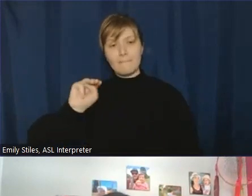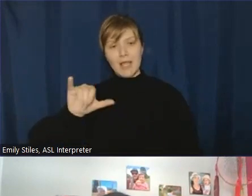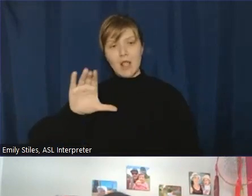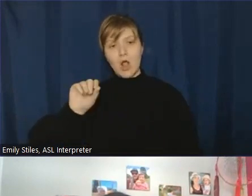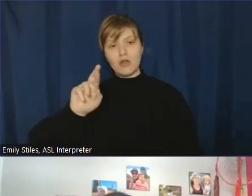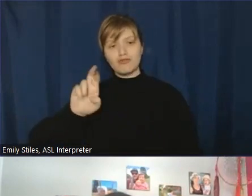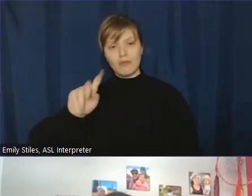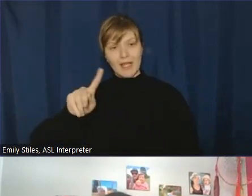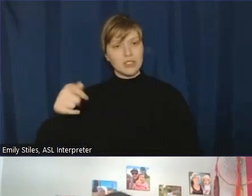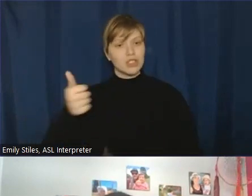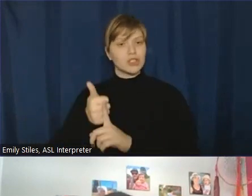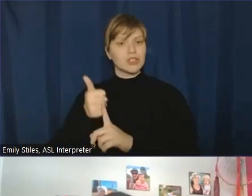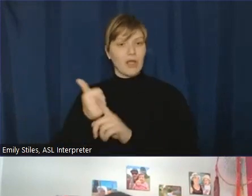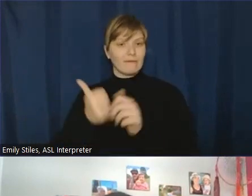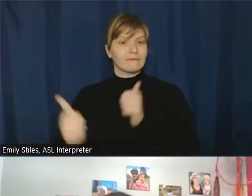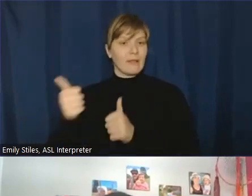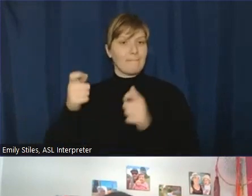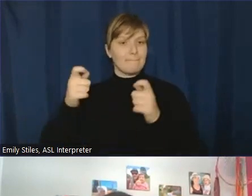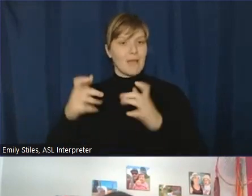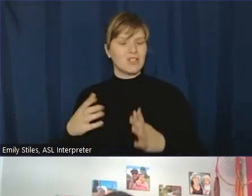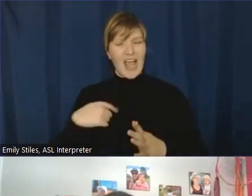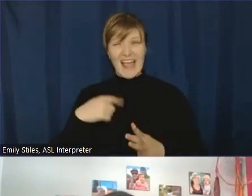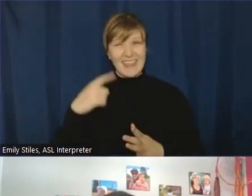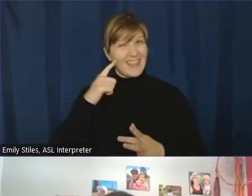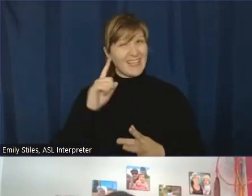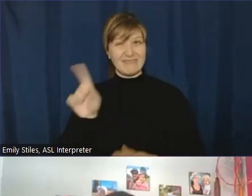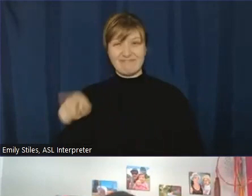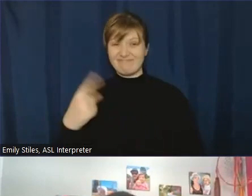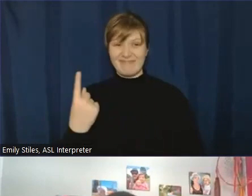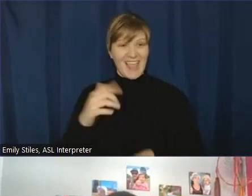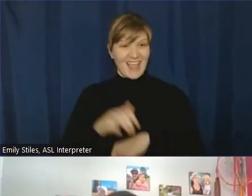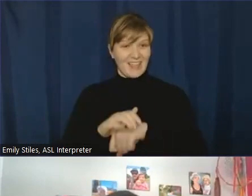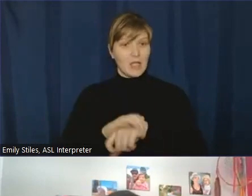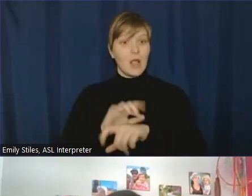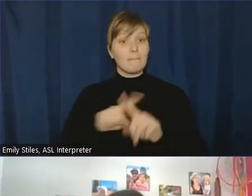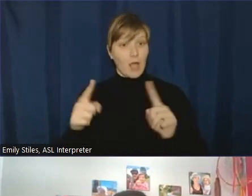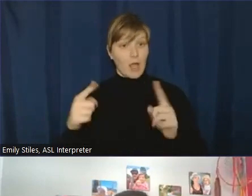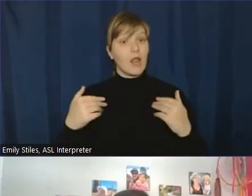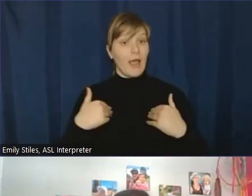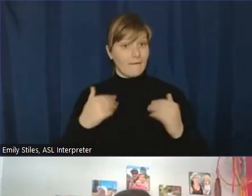Management. I don't believe there currently is, but there may be an opportunity to have